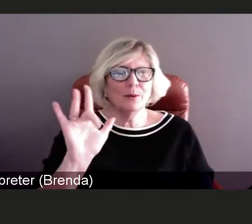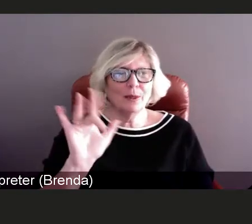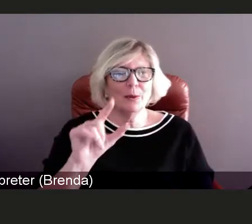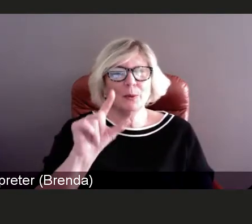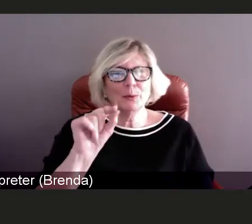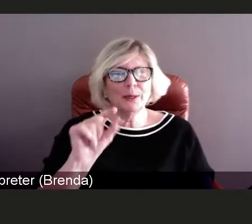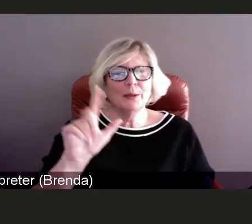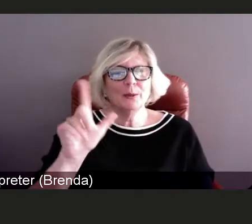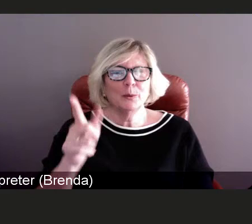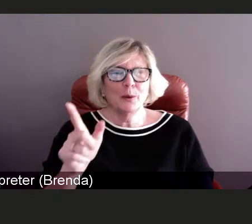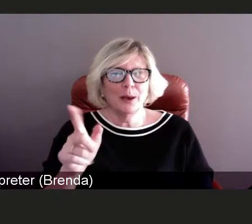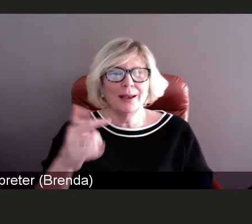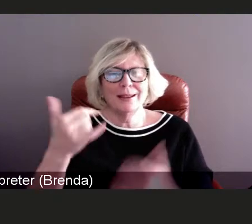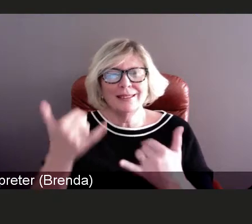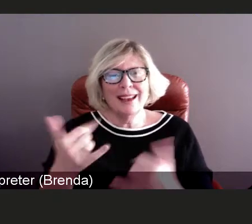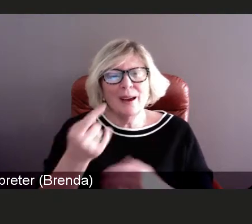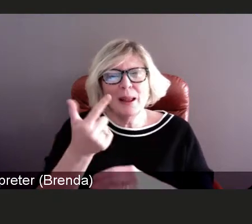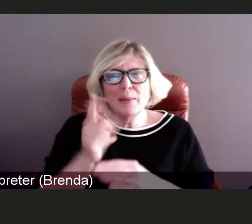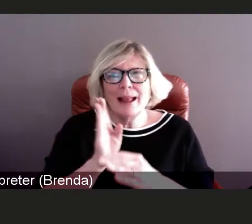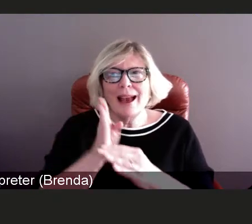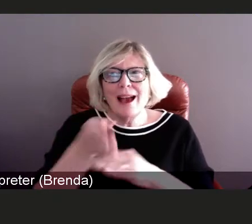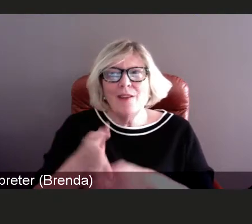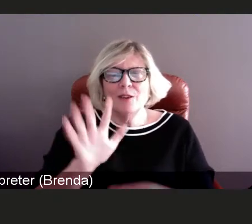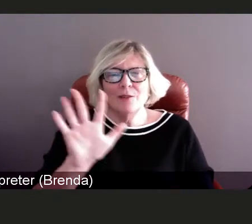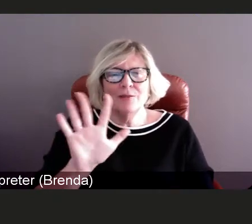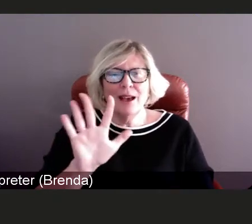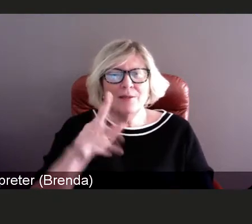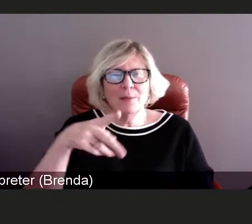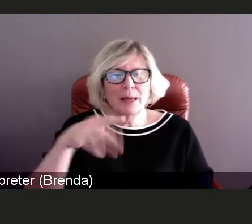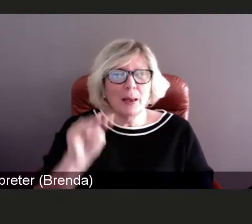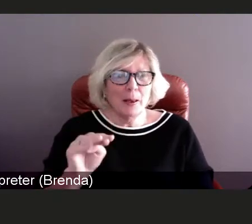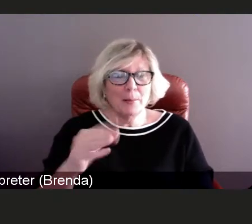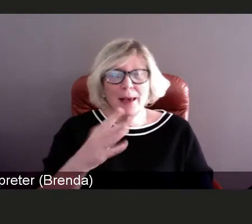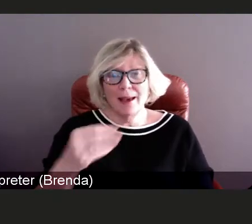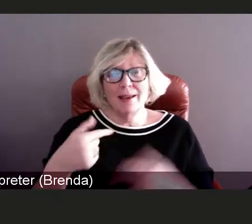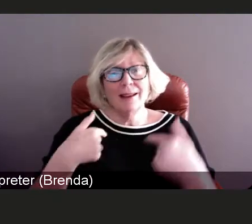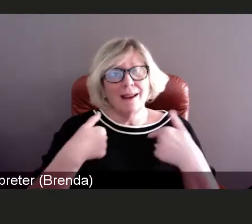It is now a little bit after 5:00 PM and I am transmitting